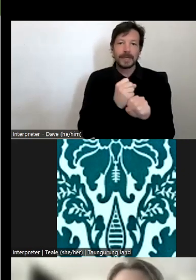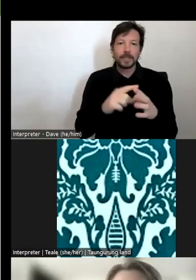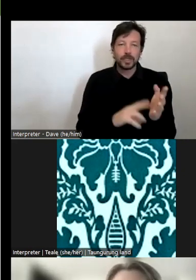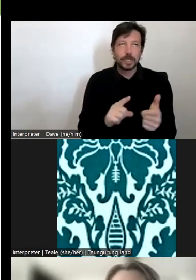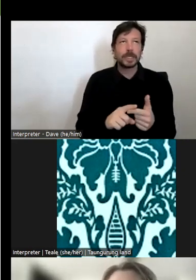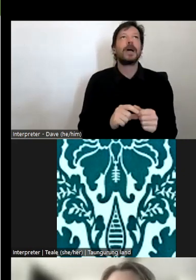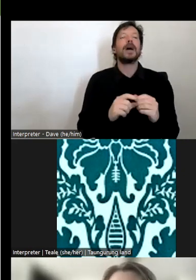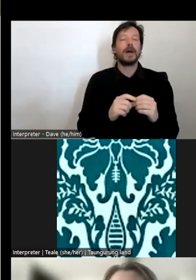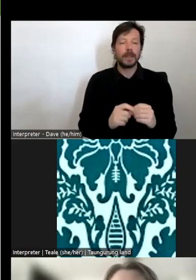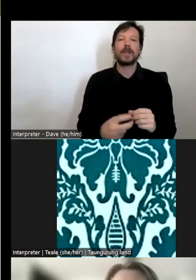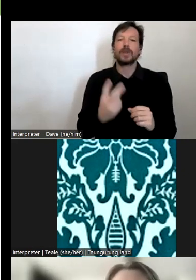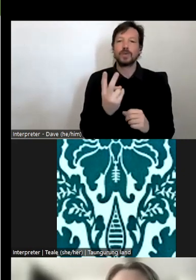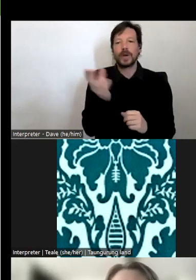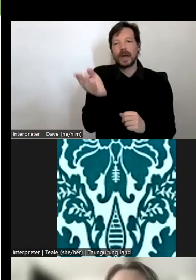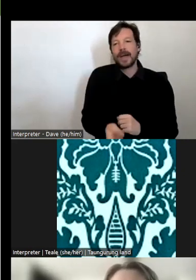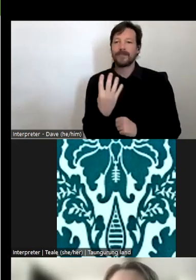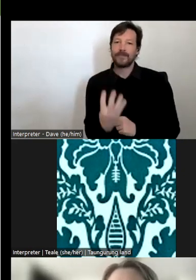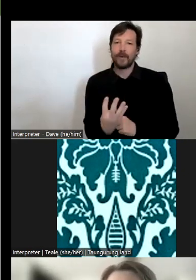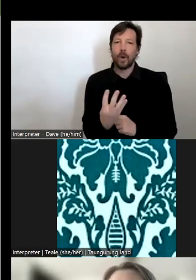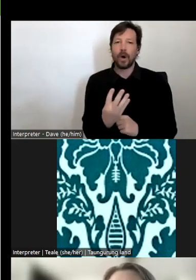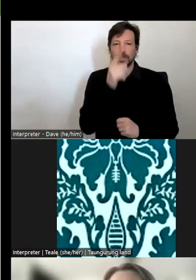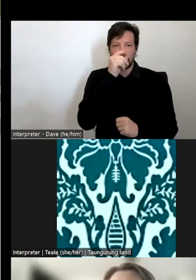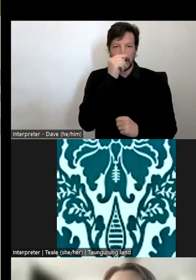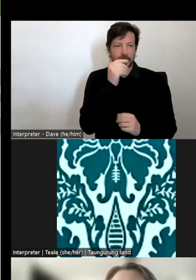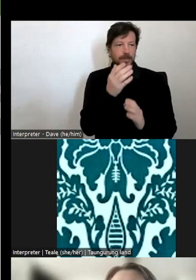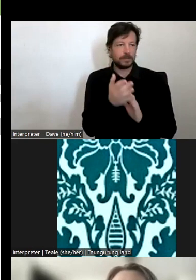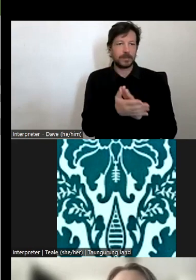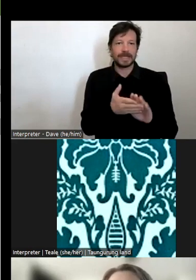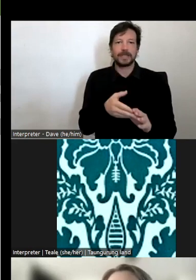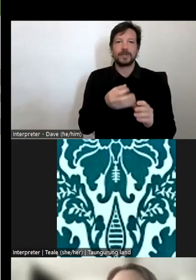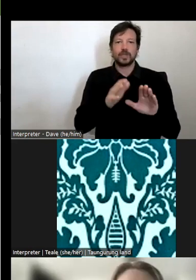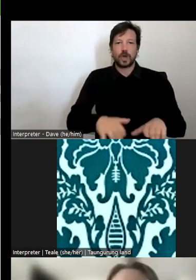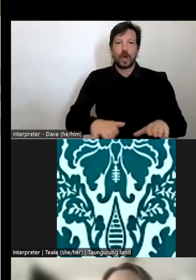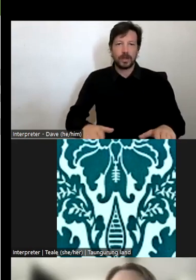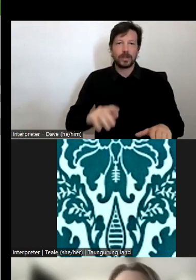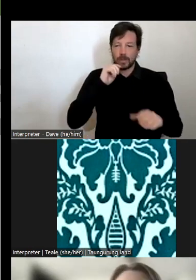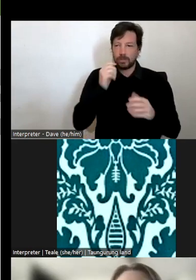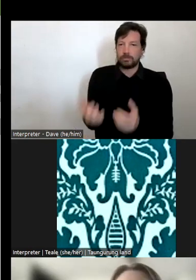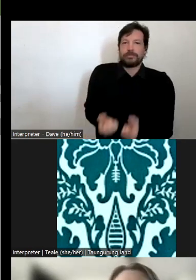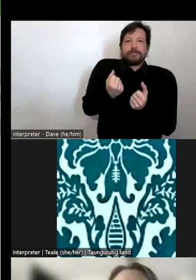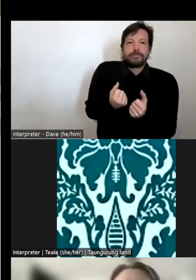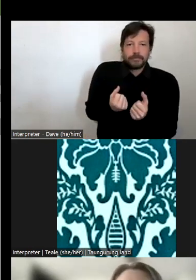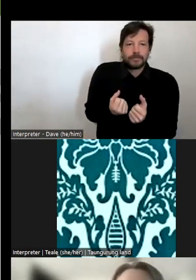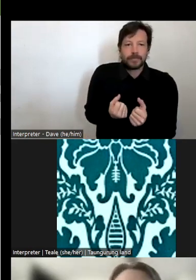that children will be carriers. And so that is every time you have a pregnancy, that is the same regardless